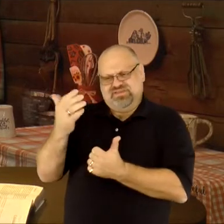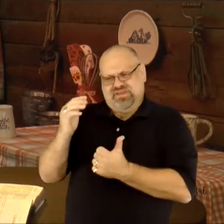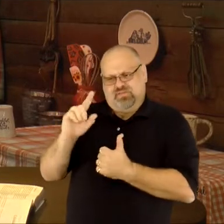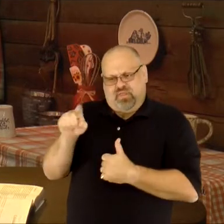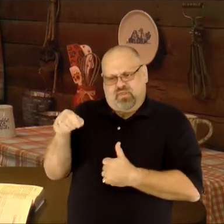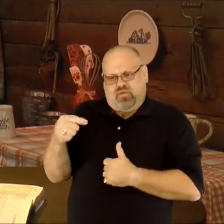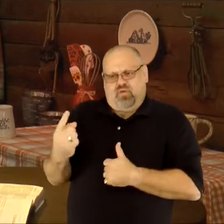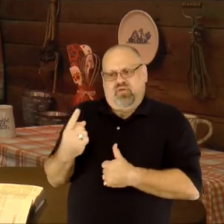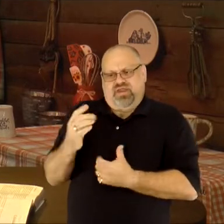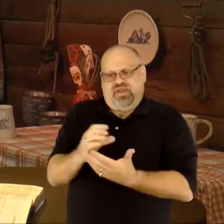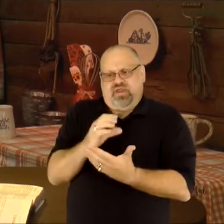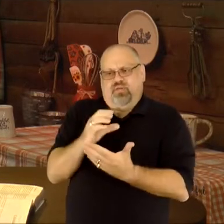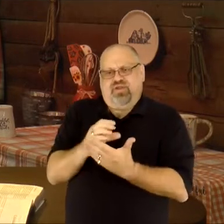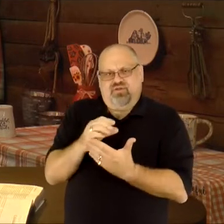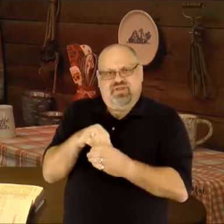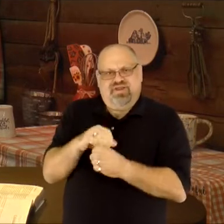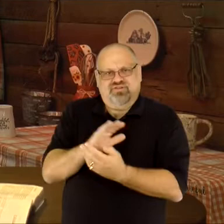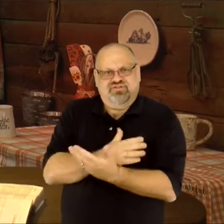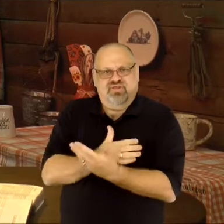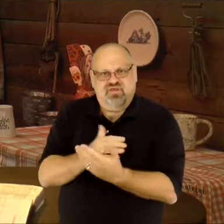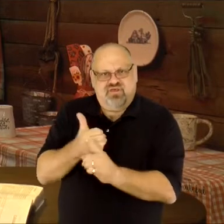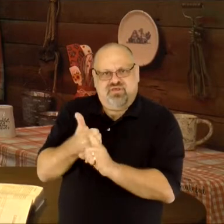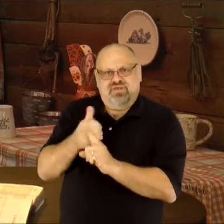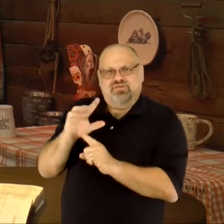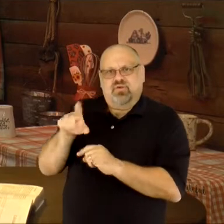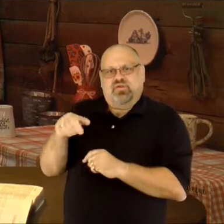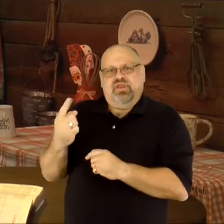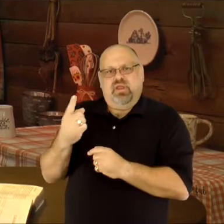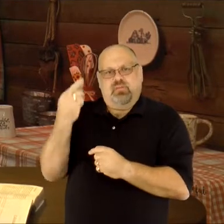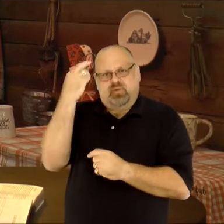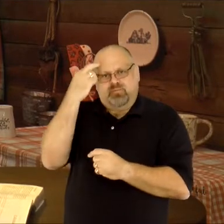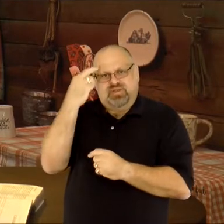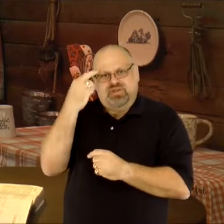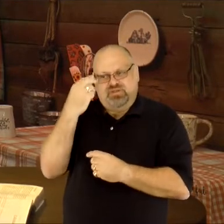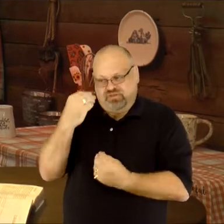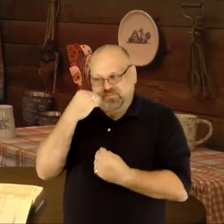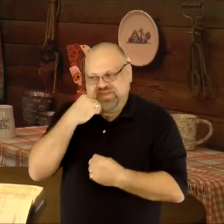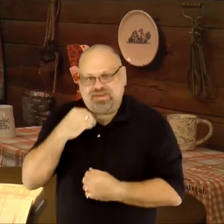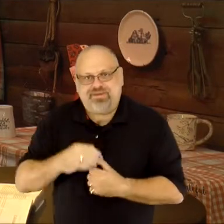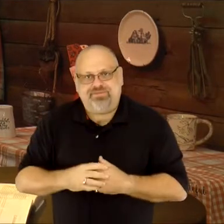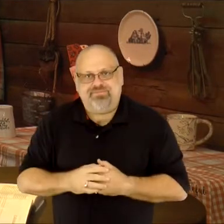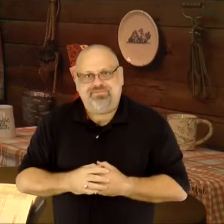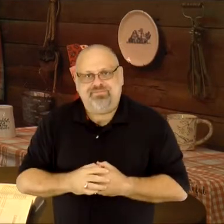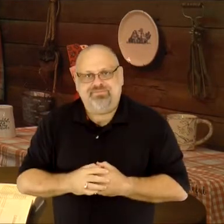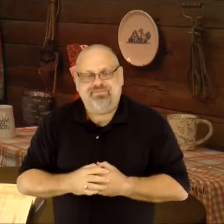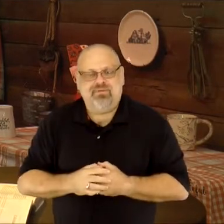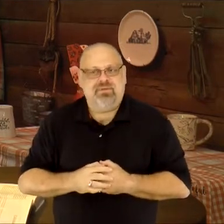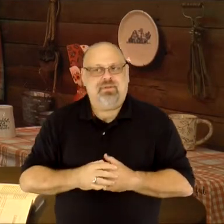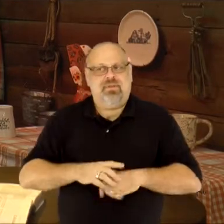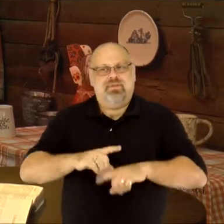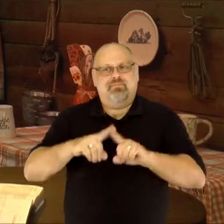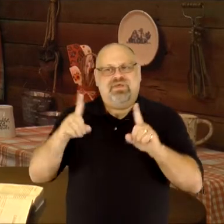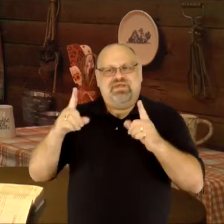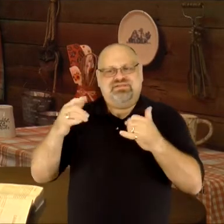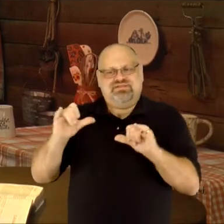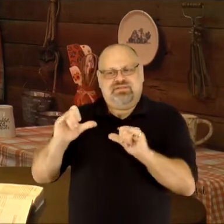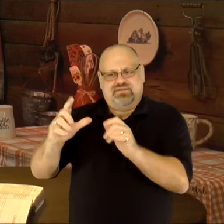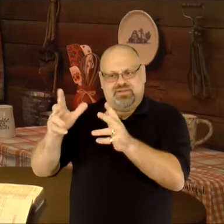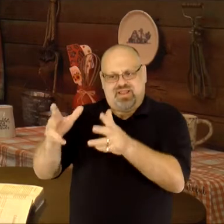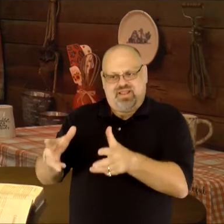that the cheese seems to be the only character in the song whose sole purpose is to be consumed,